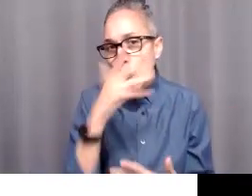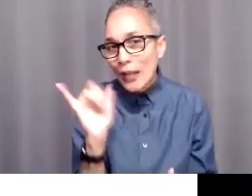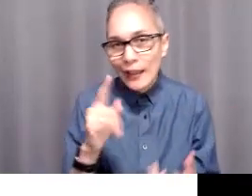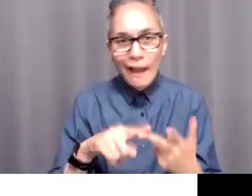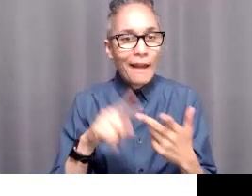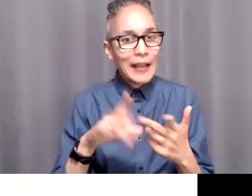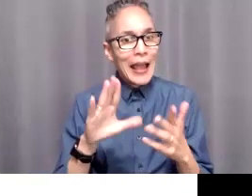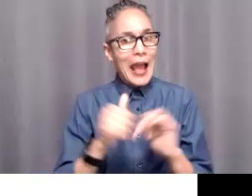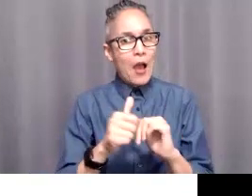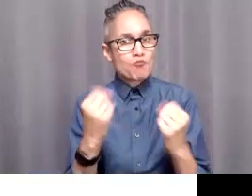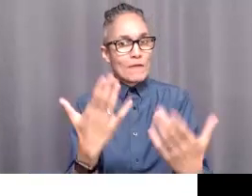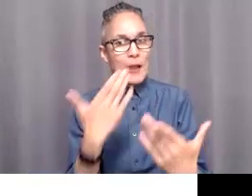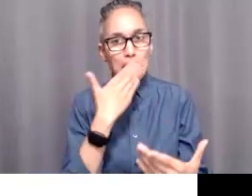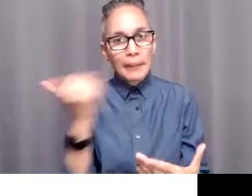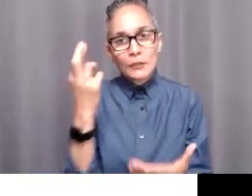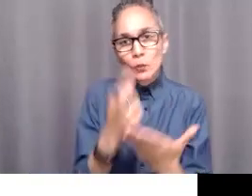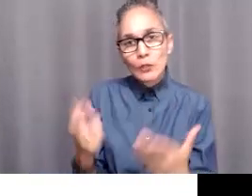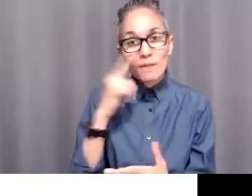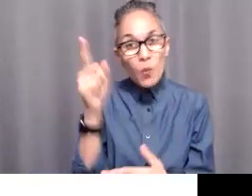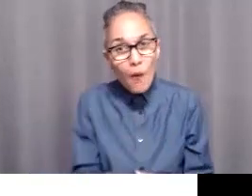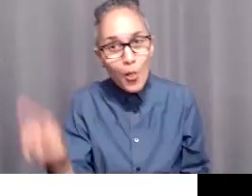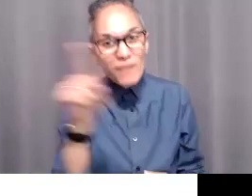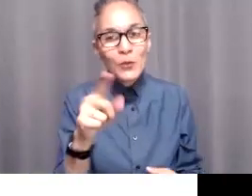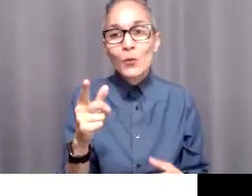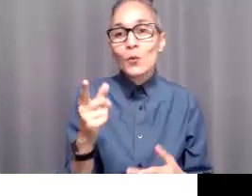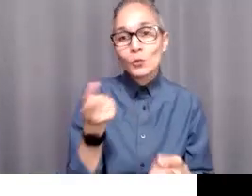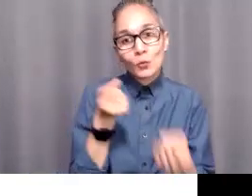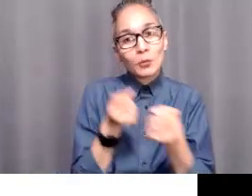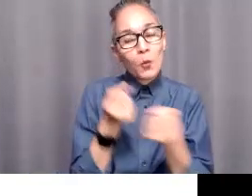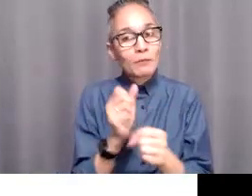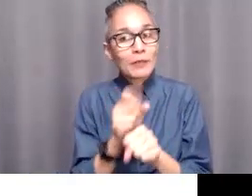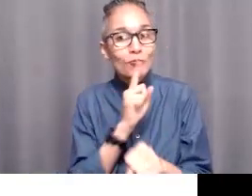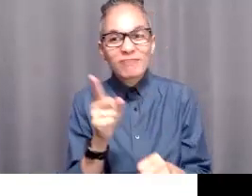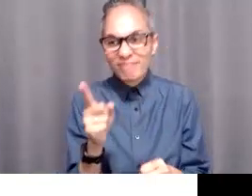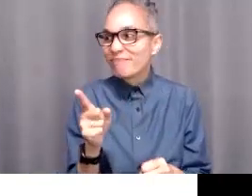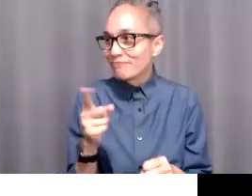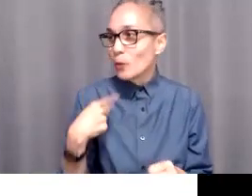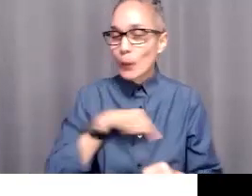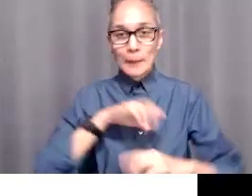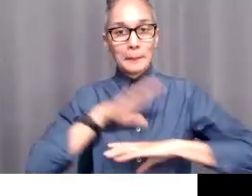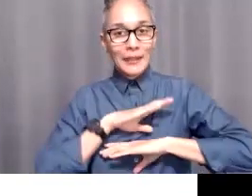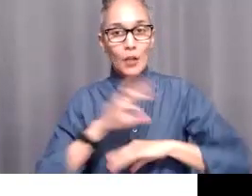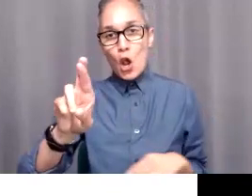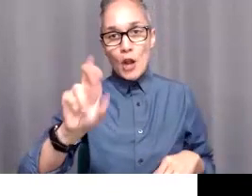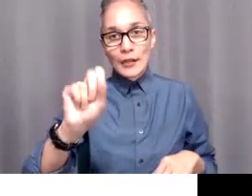provide all of the resources and the support that's needed to ensure that we are meeting RSI in our online classes.